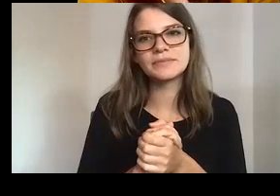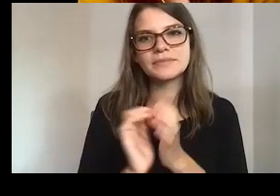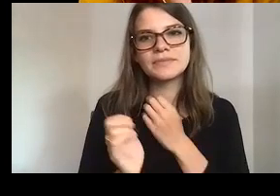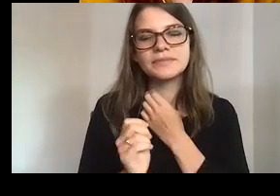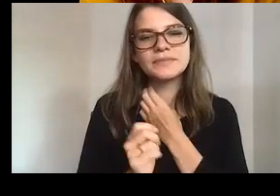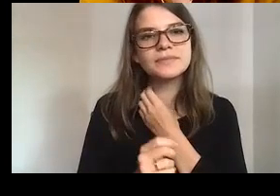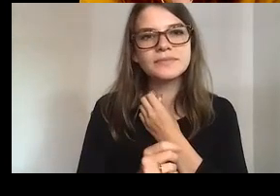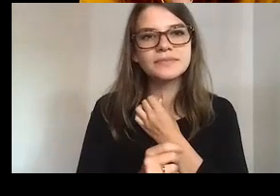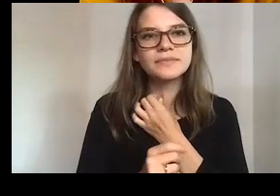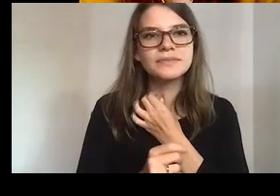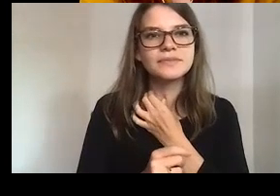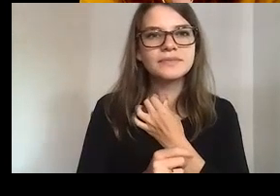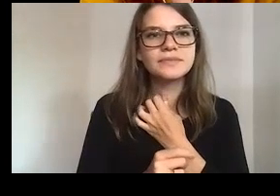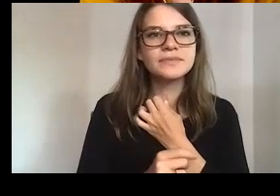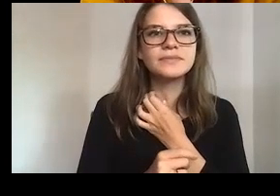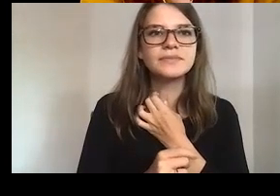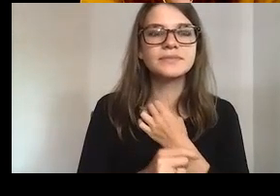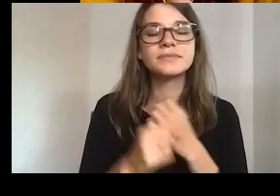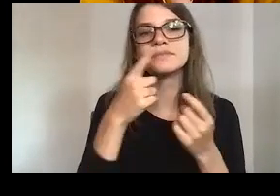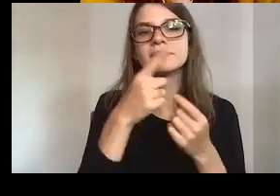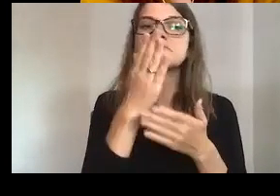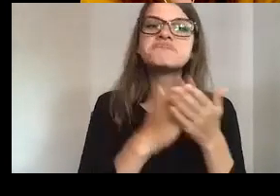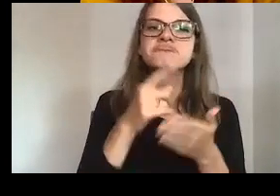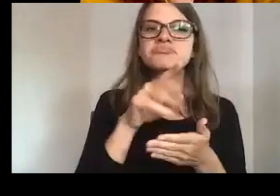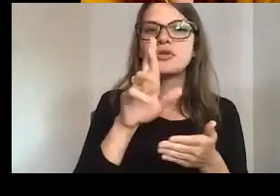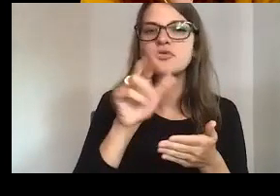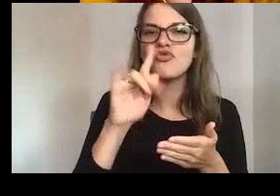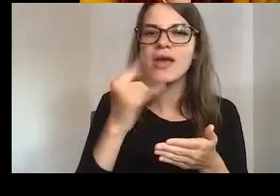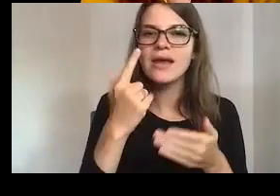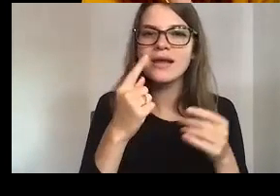and so first we're reading some agreement with different statements about telehealth